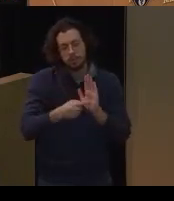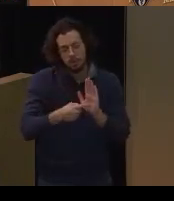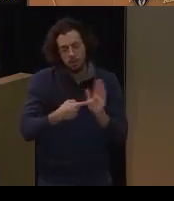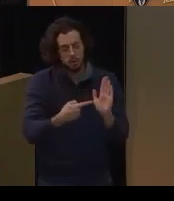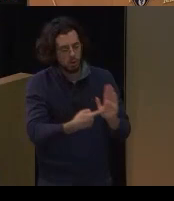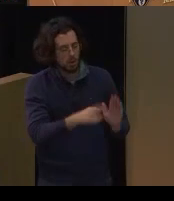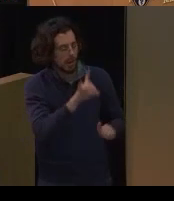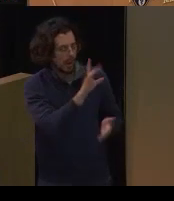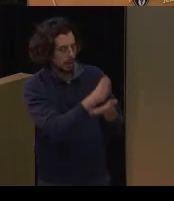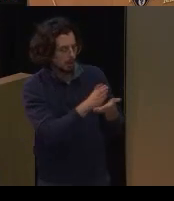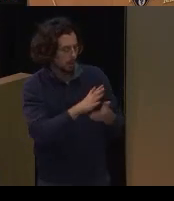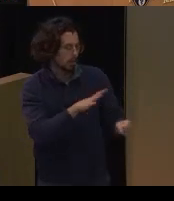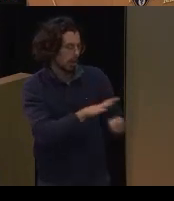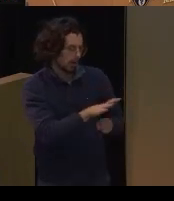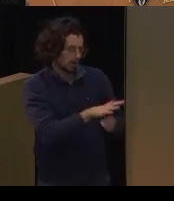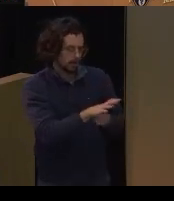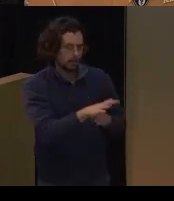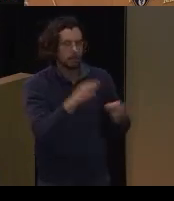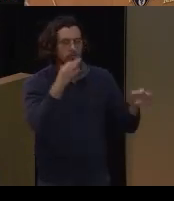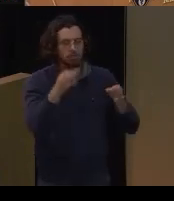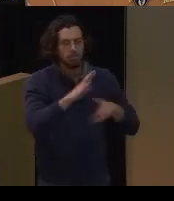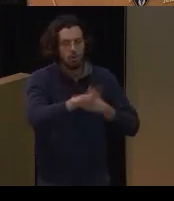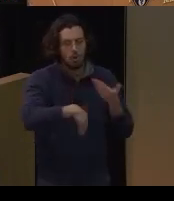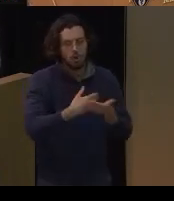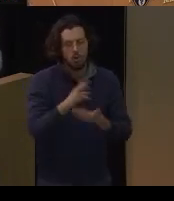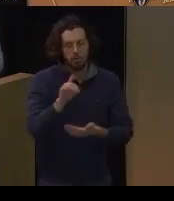and they explained pretty much all of the variants in volitional control and the loop features